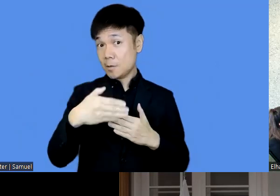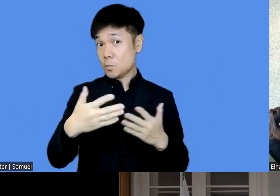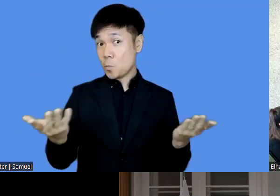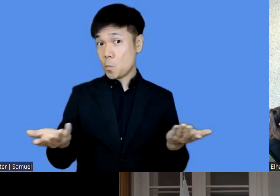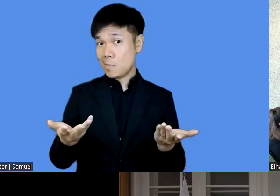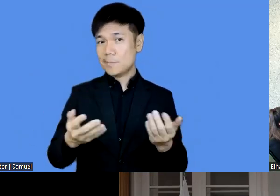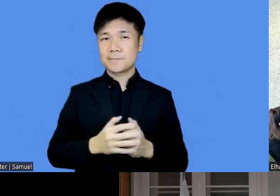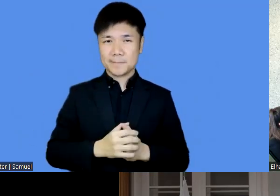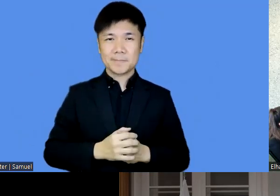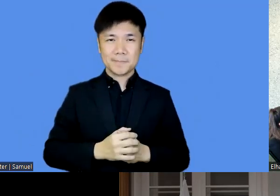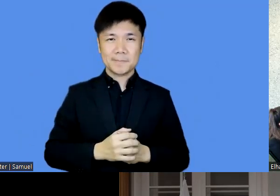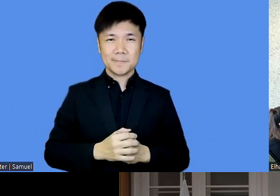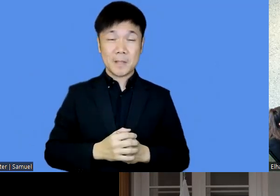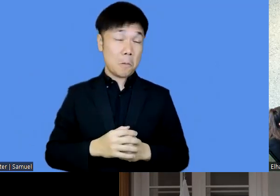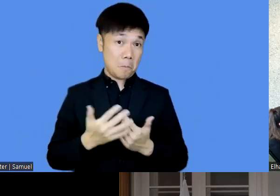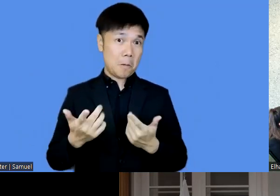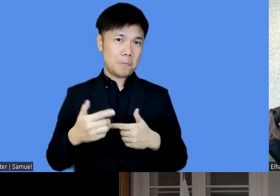spark so that we can continue it.